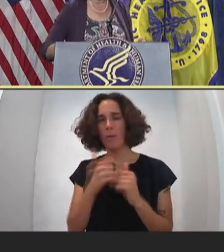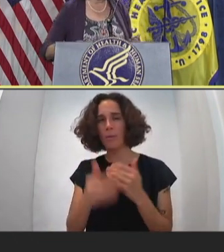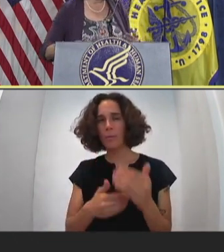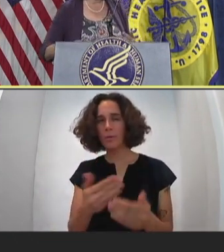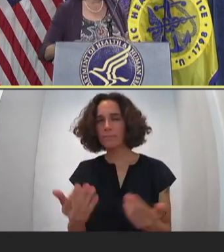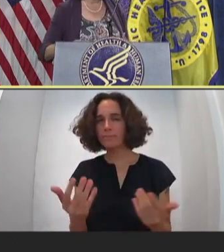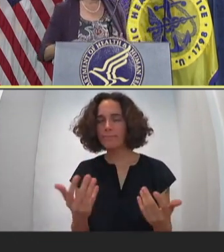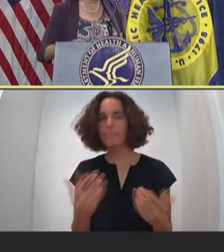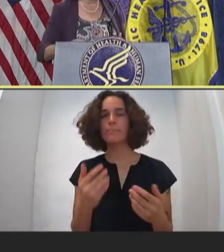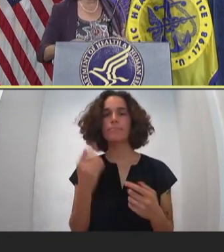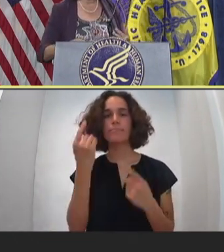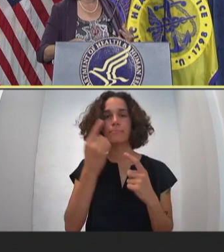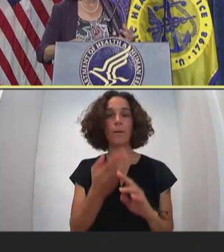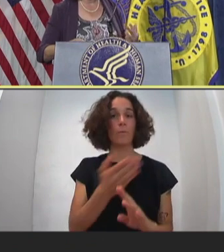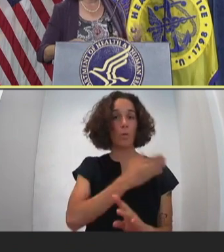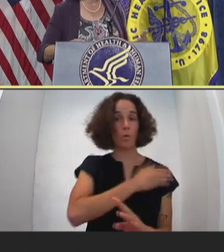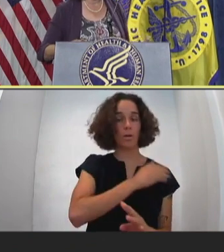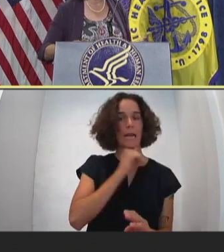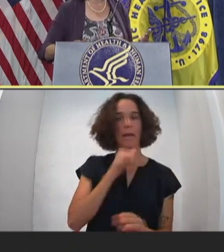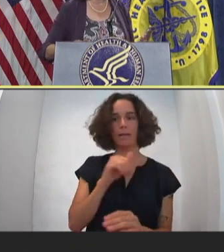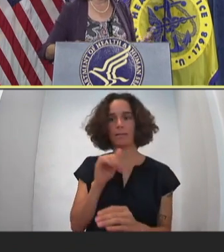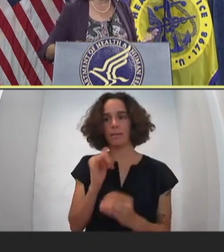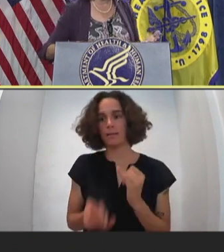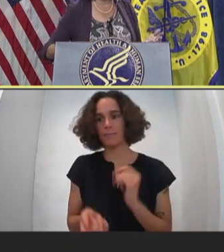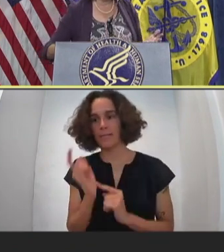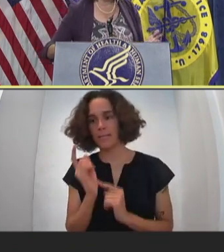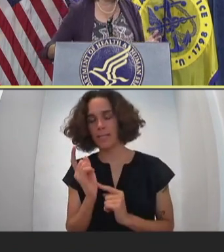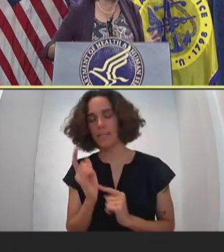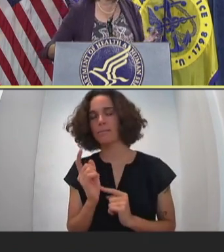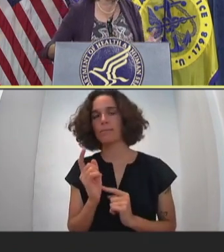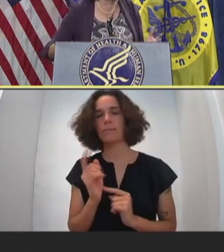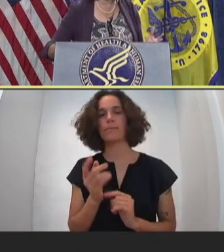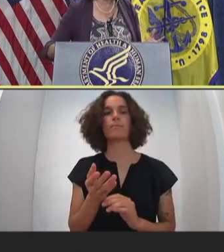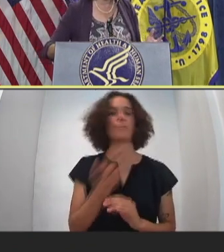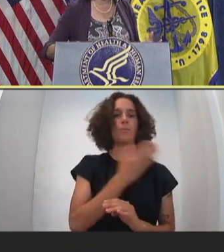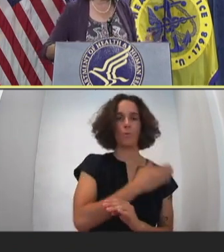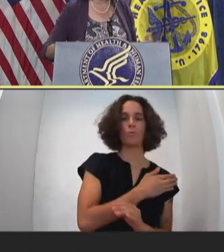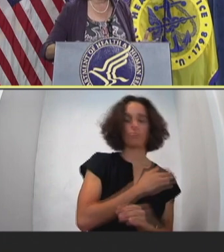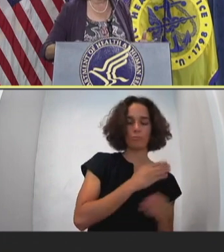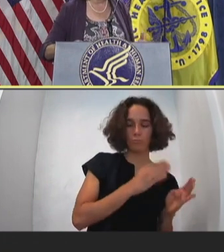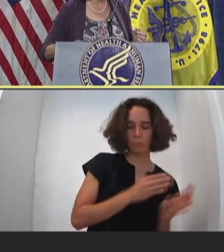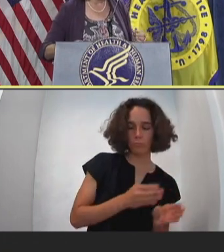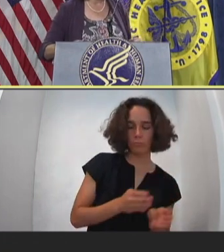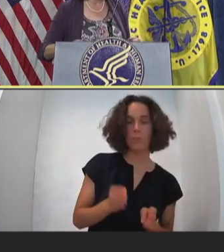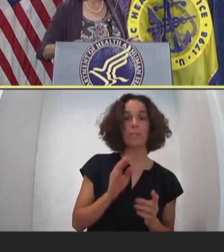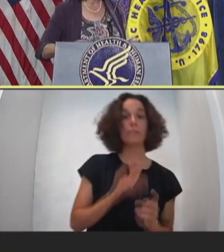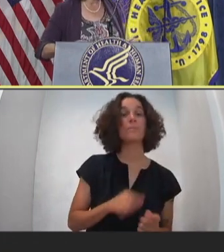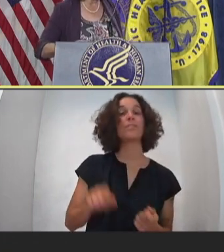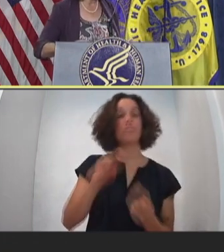particularly when there are multinational manufacturers working through those